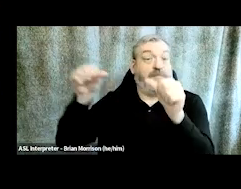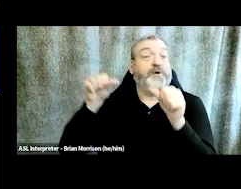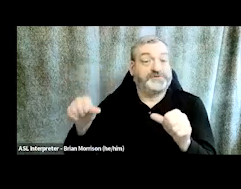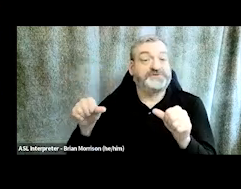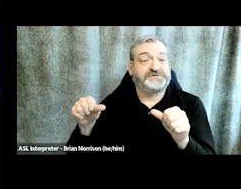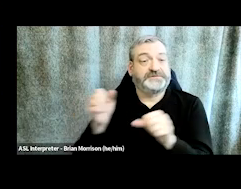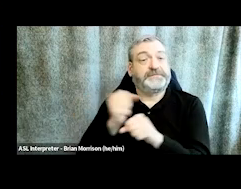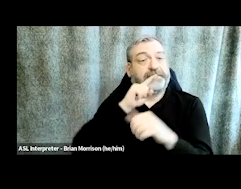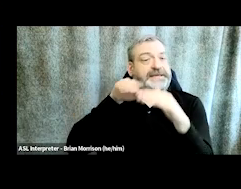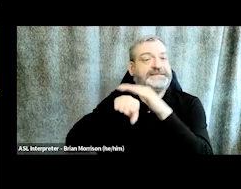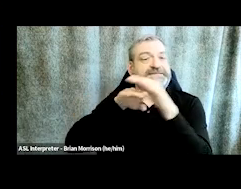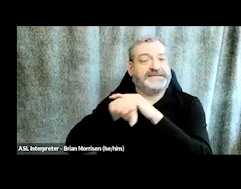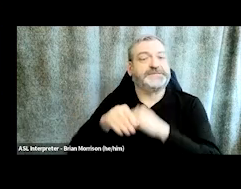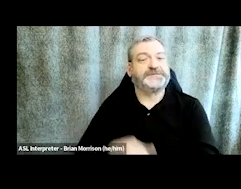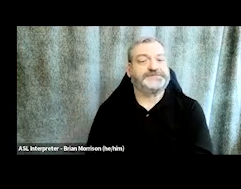So one of the things that we can do,